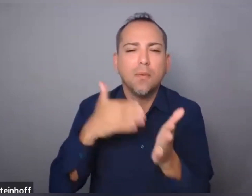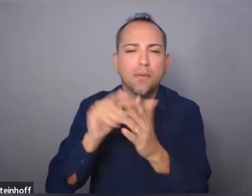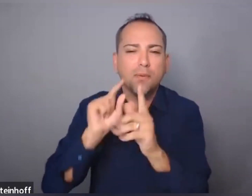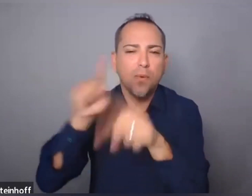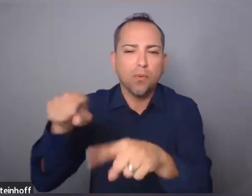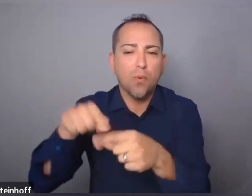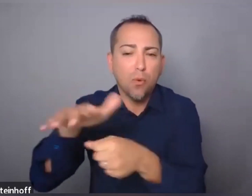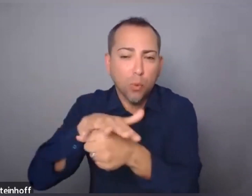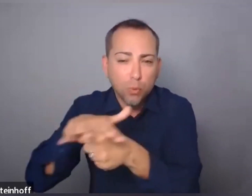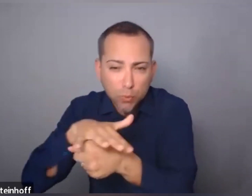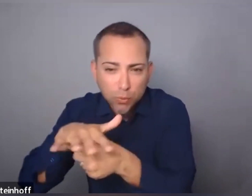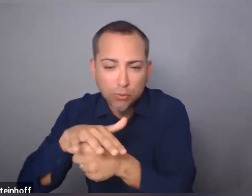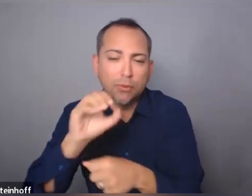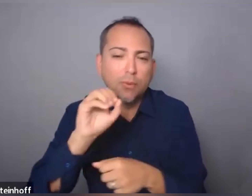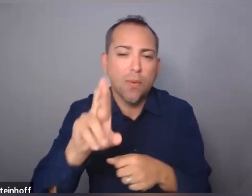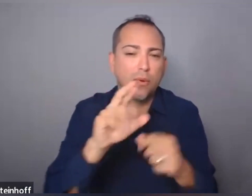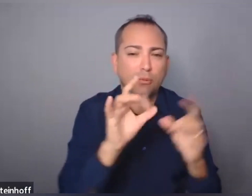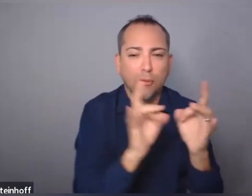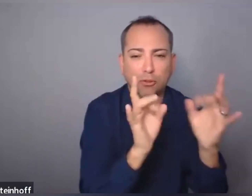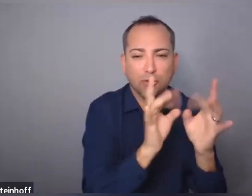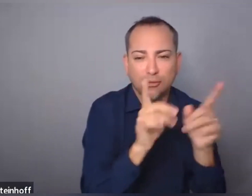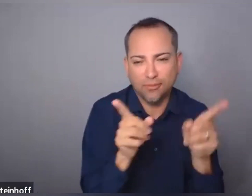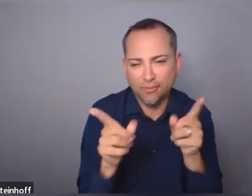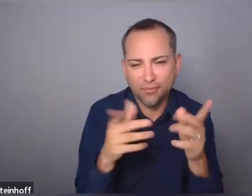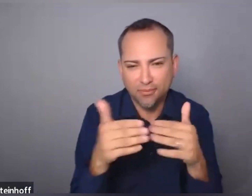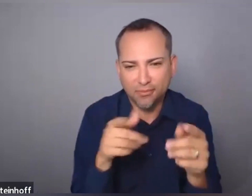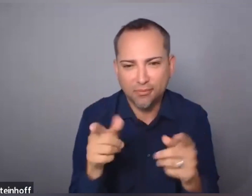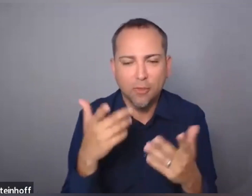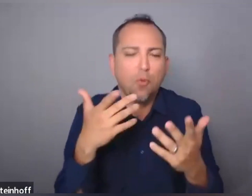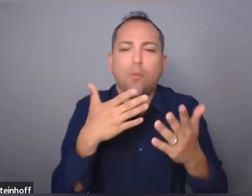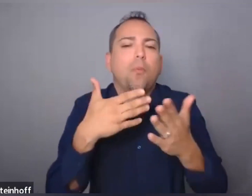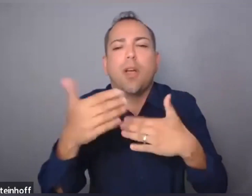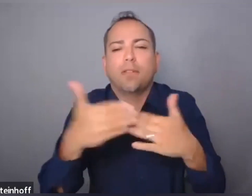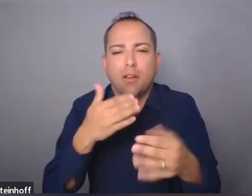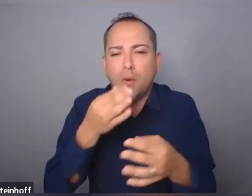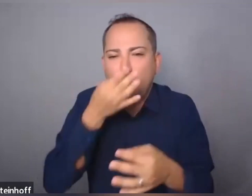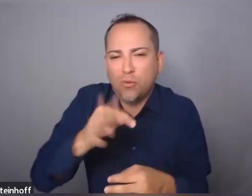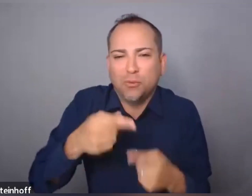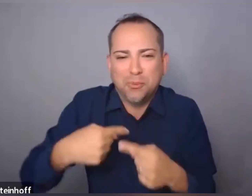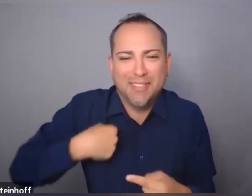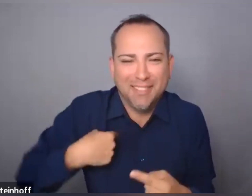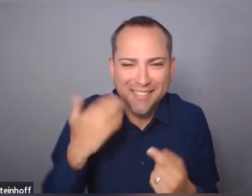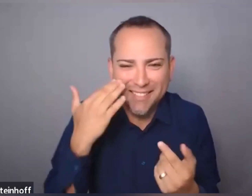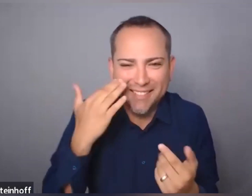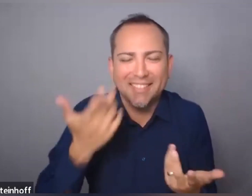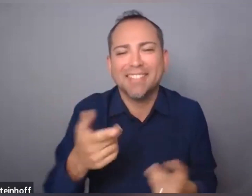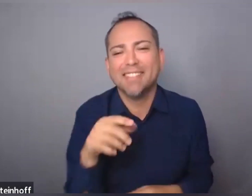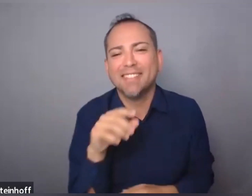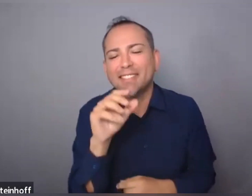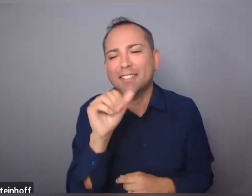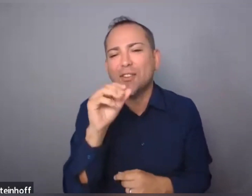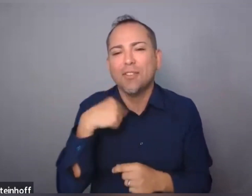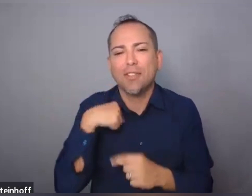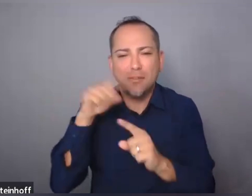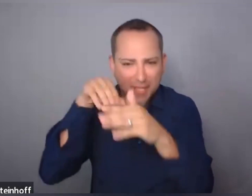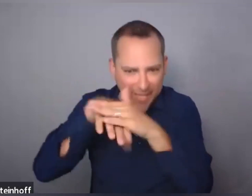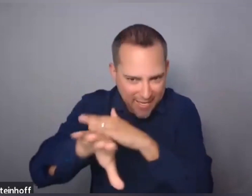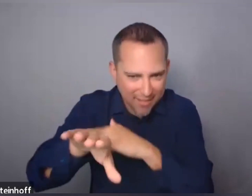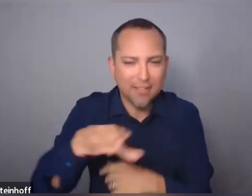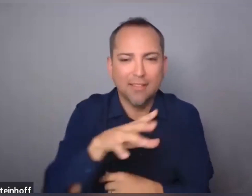have to admit, and so, if I go somewhere locally, or if I go to Starbucks, or wherever I'm at, whatever's close to me at the moment.